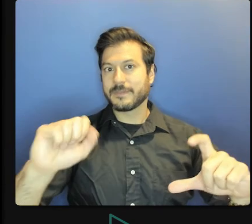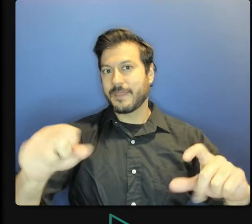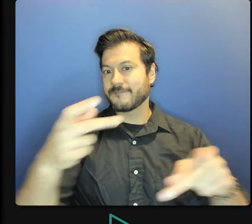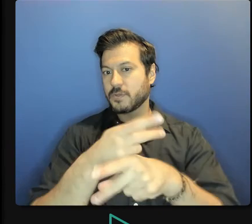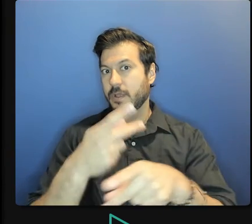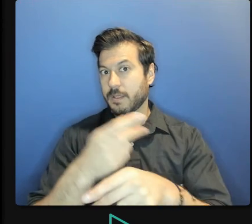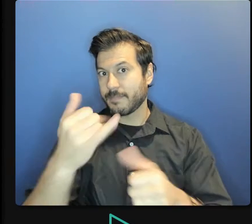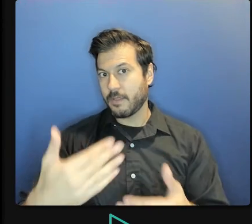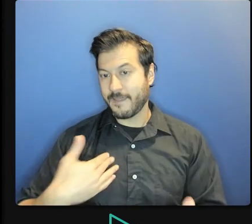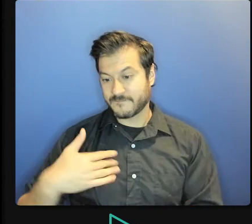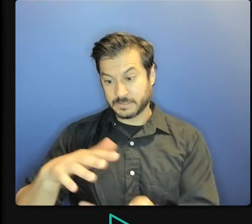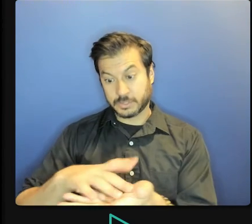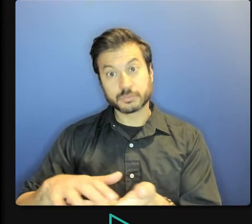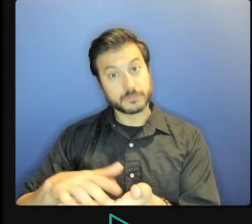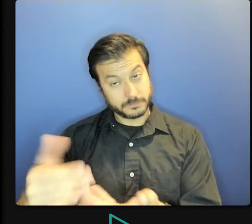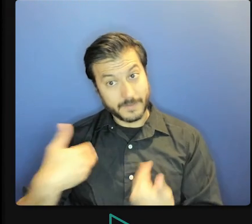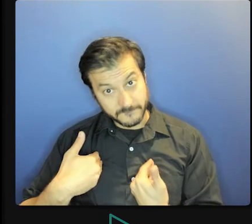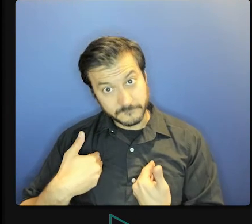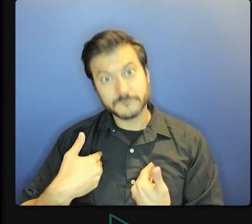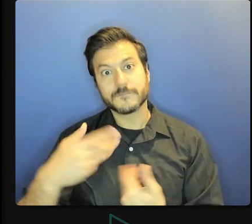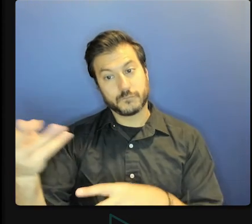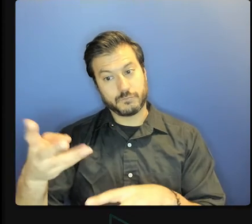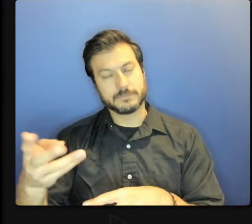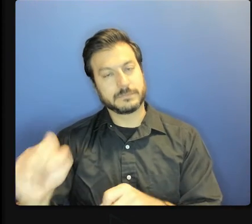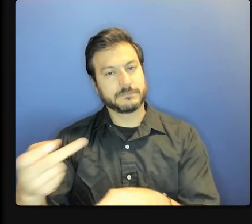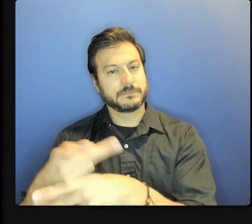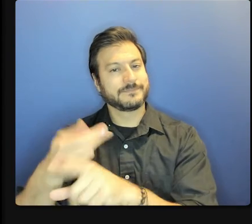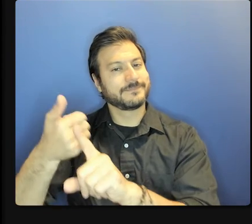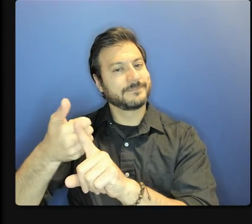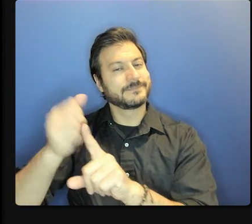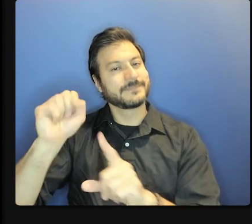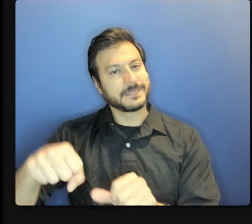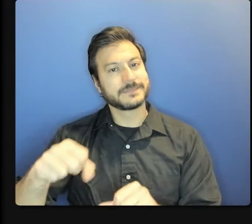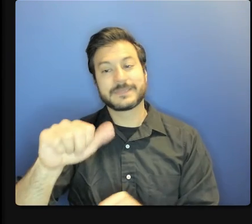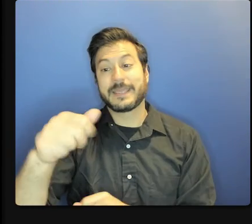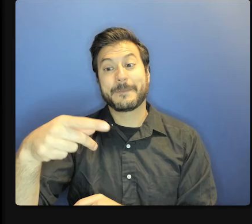and an API to figure out if the player has a touch-capable device that you're streaming to.